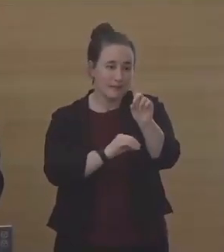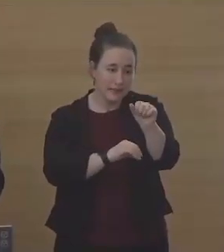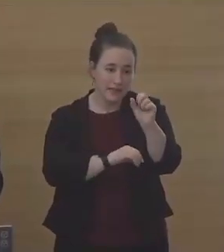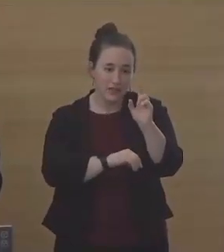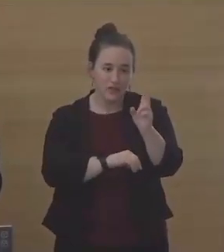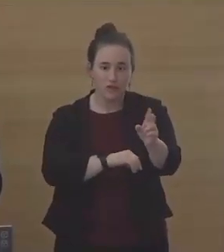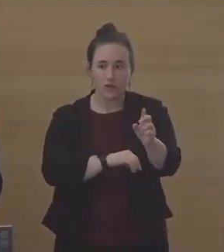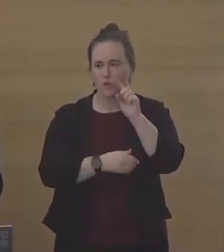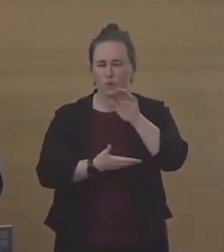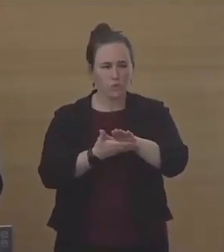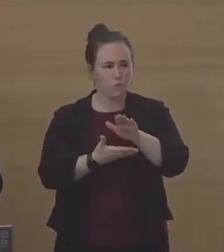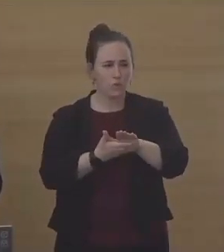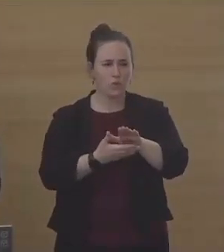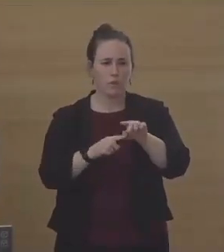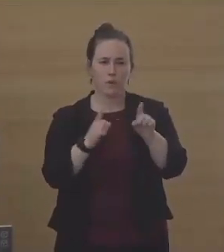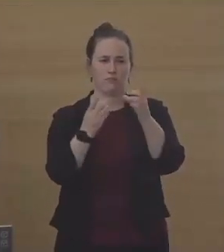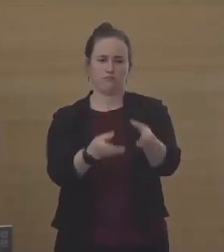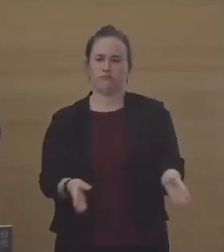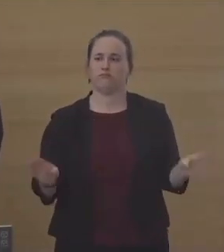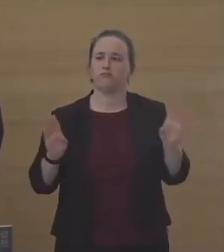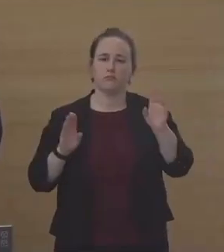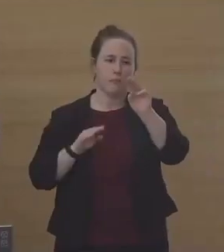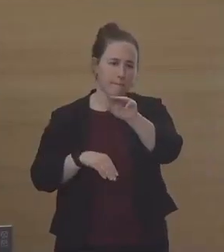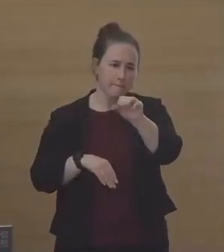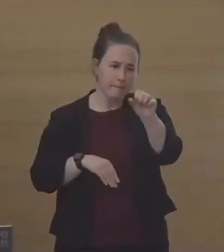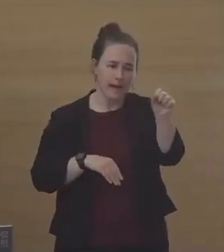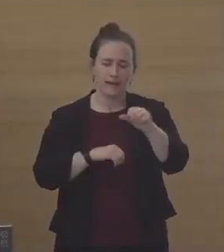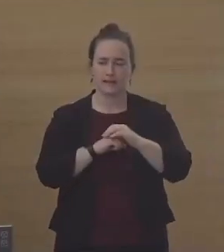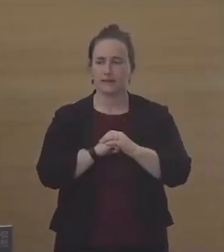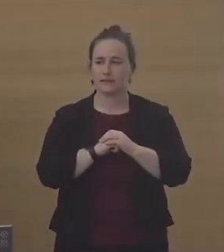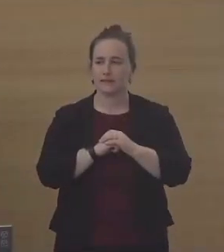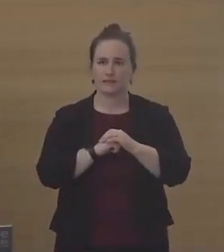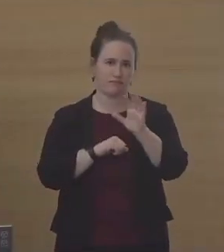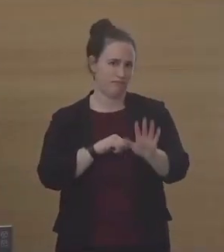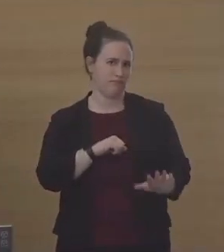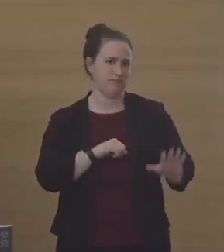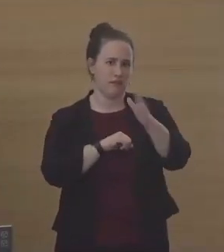beyond across Massachusetts and across the United States.